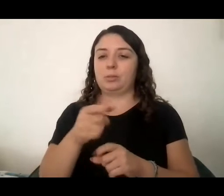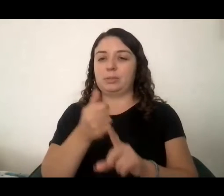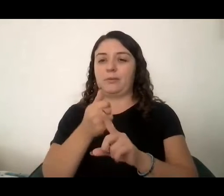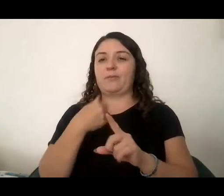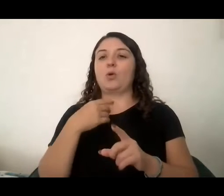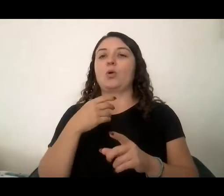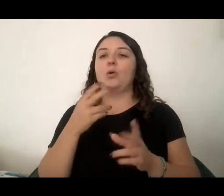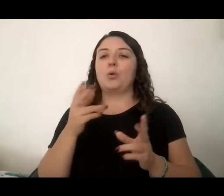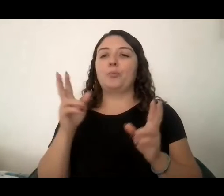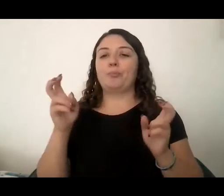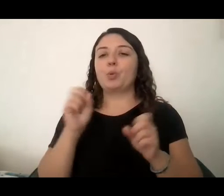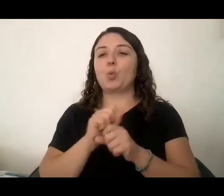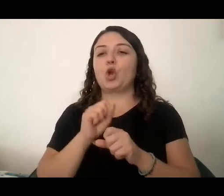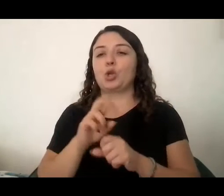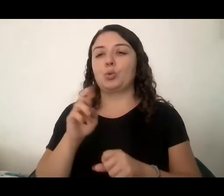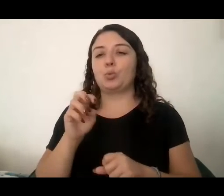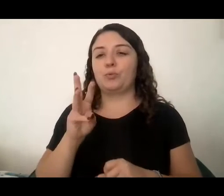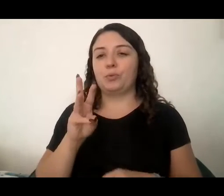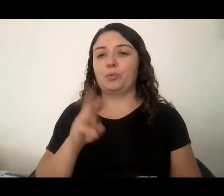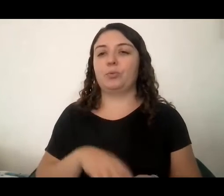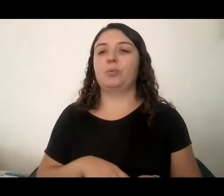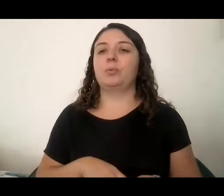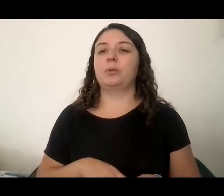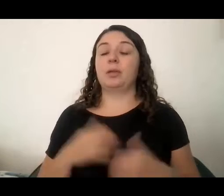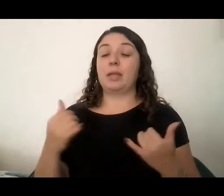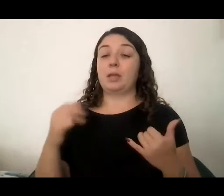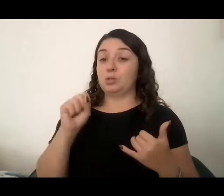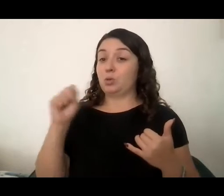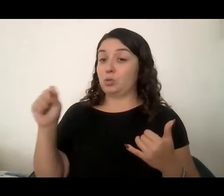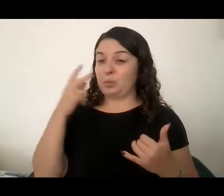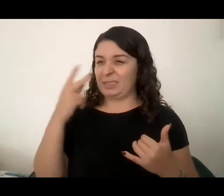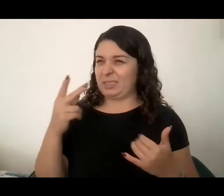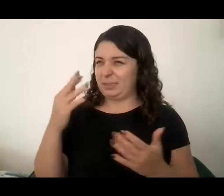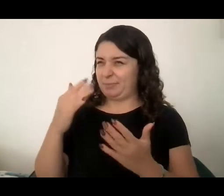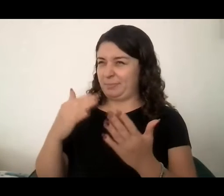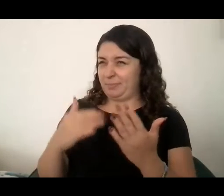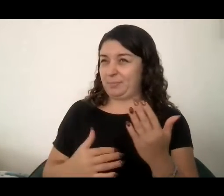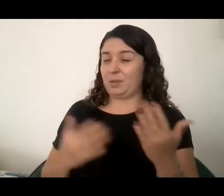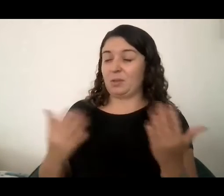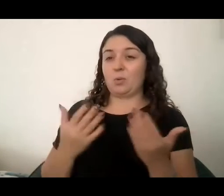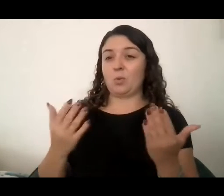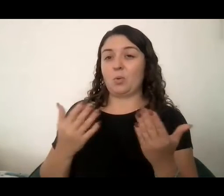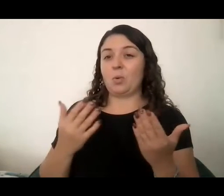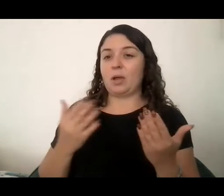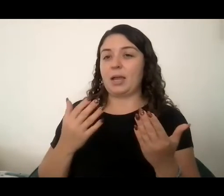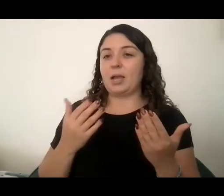the work review is Social Security's way of figuring out which phase of work rules you are in,